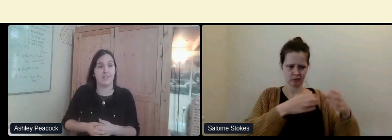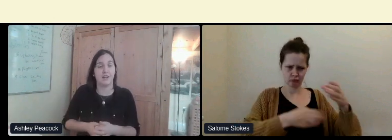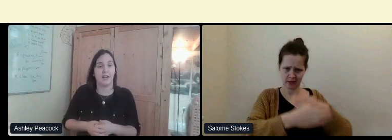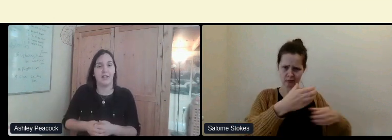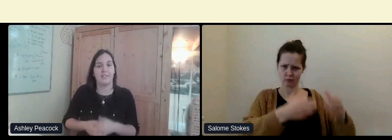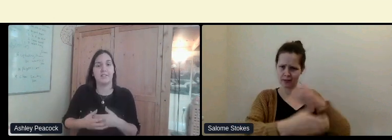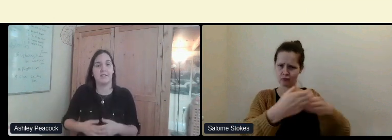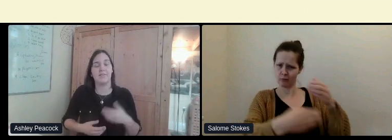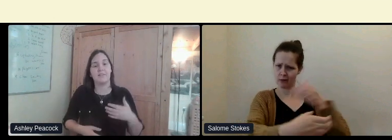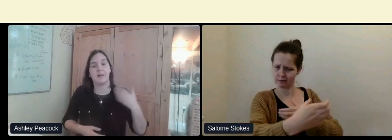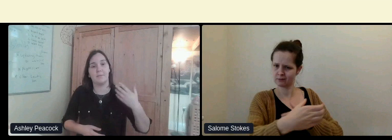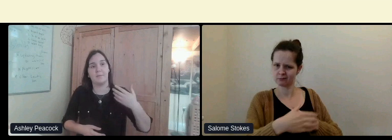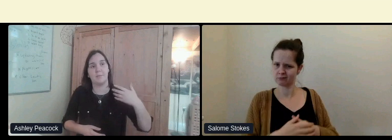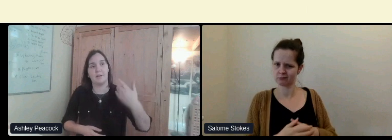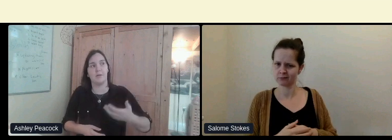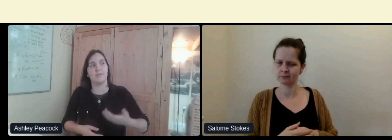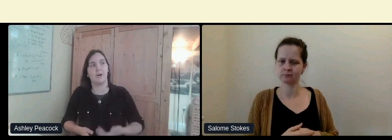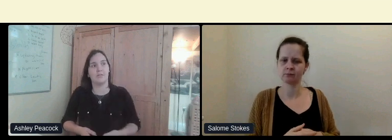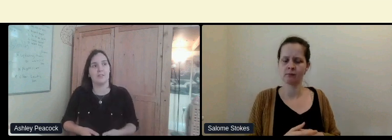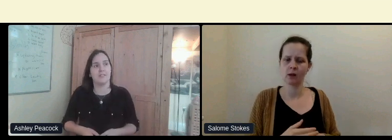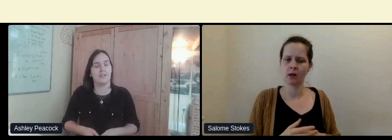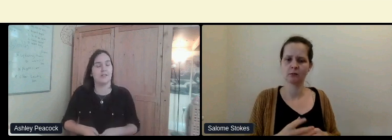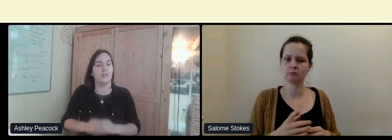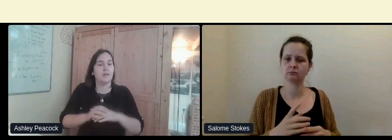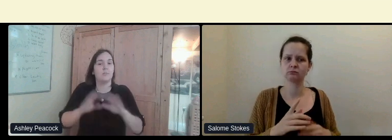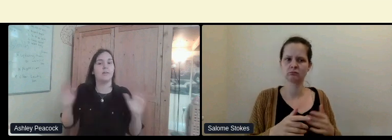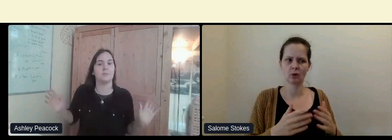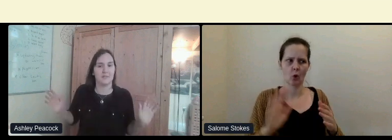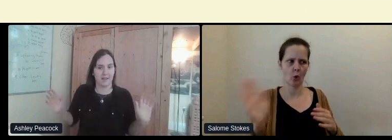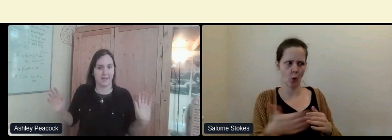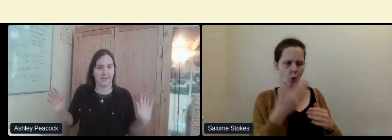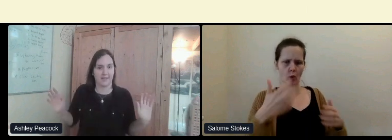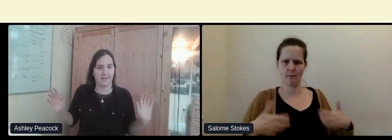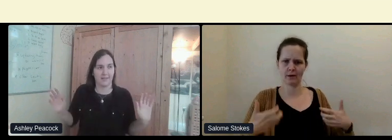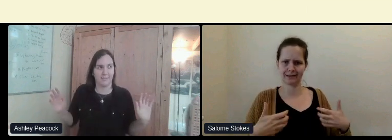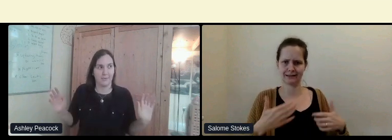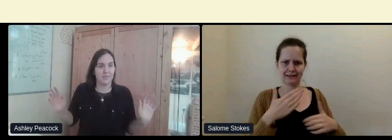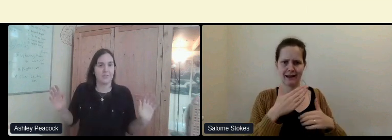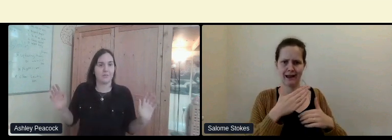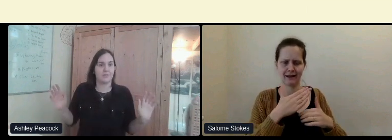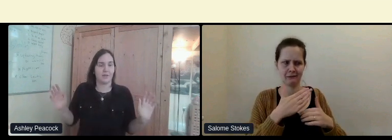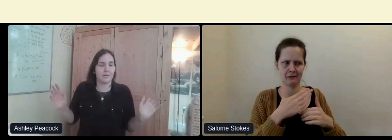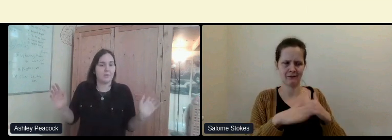and still every time the banana was offered none of the monkeys would take it but also none of the